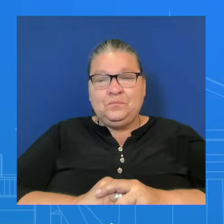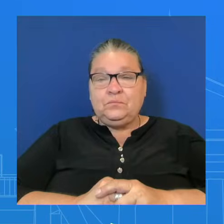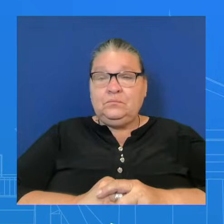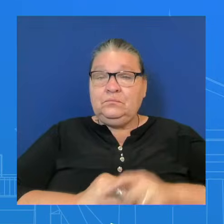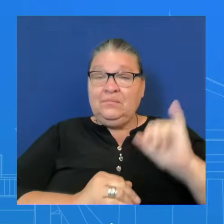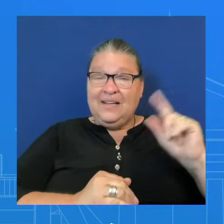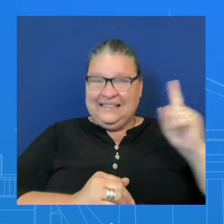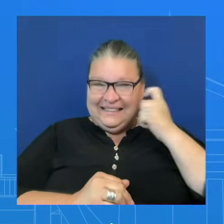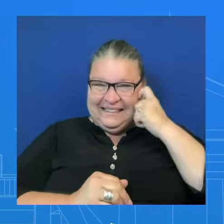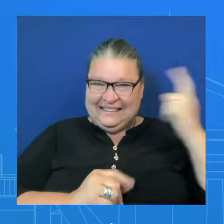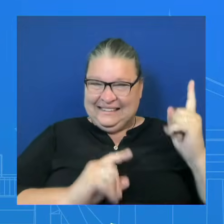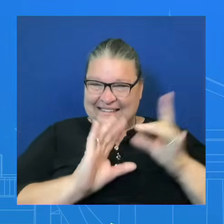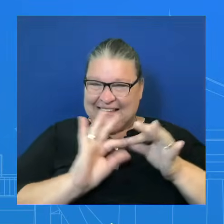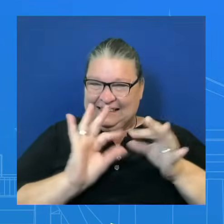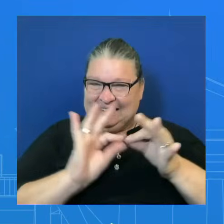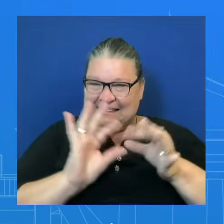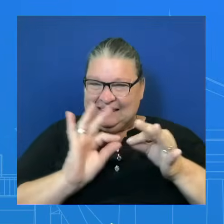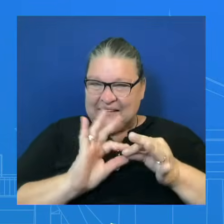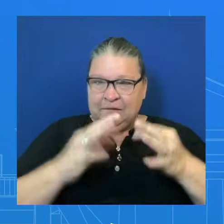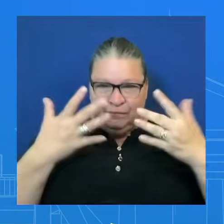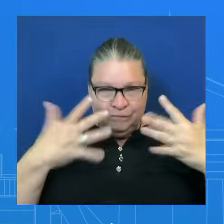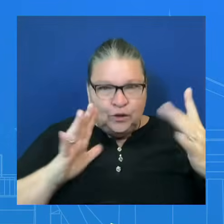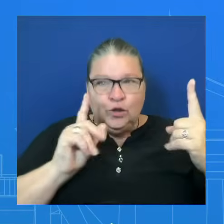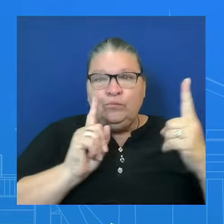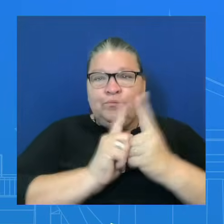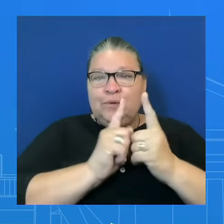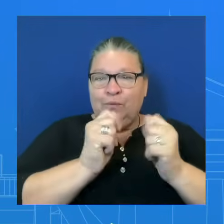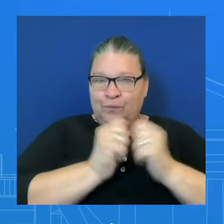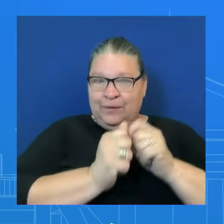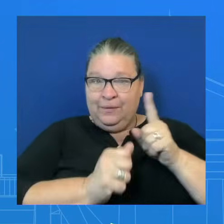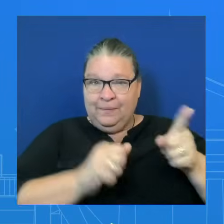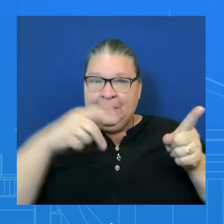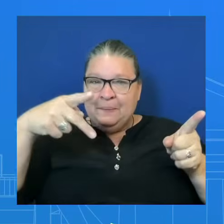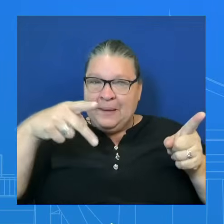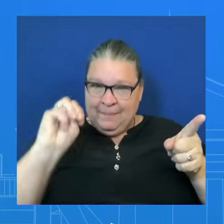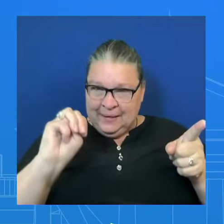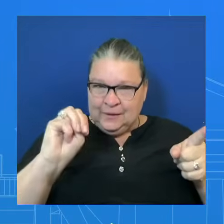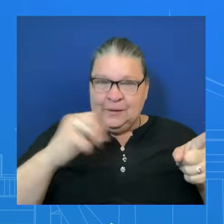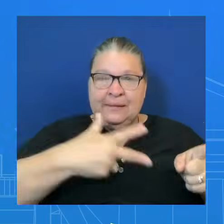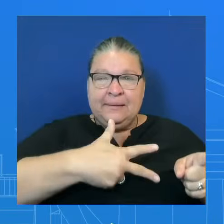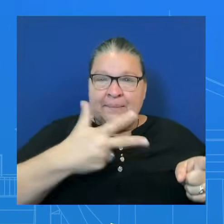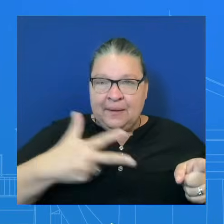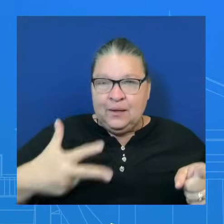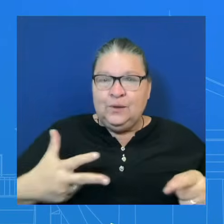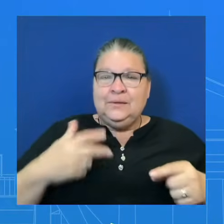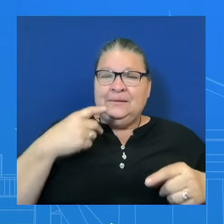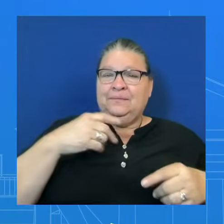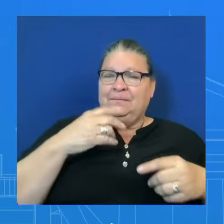Mette Frederiksen of Denmark. That meeting just started, and it's really designed to help strengthen the deep and enduring ties